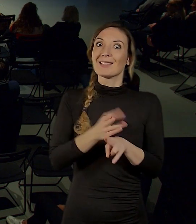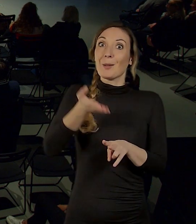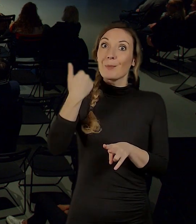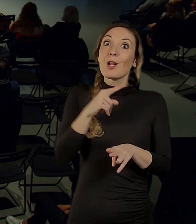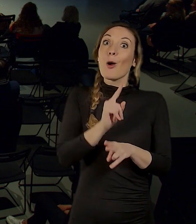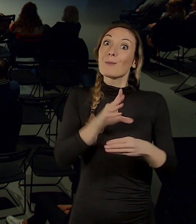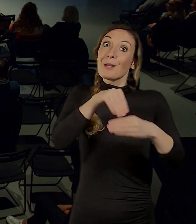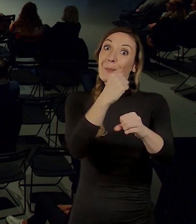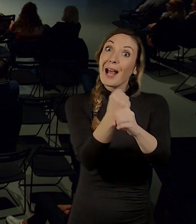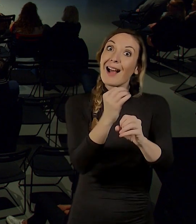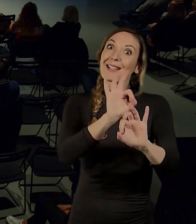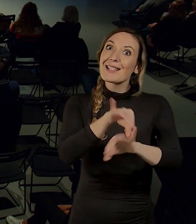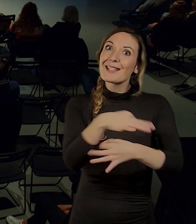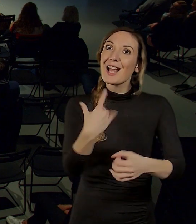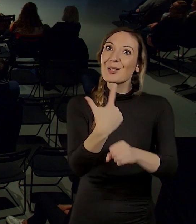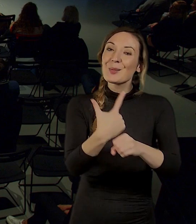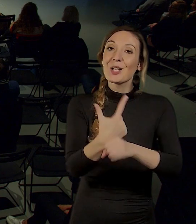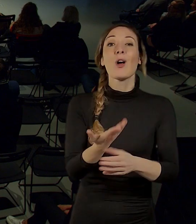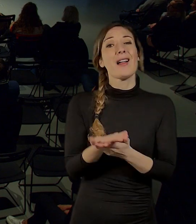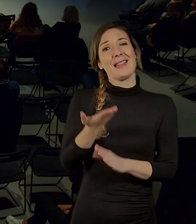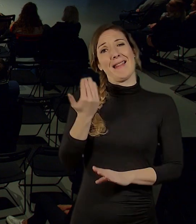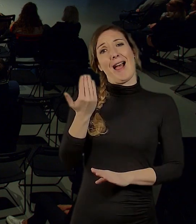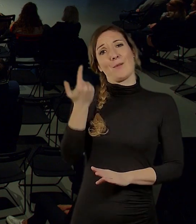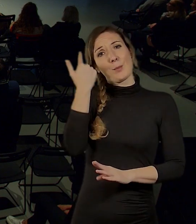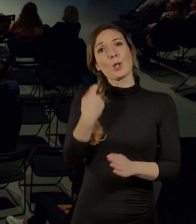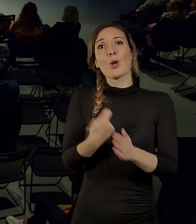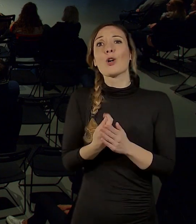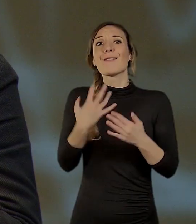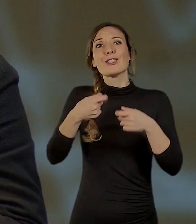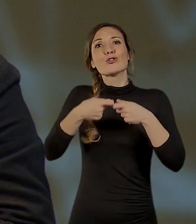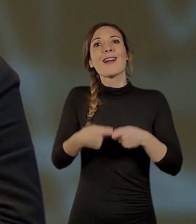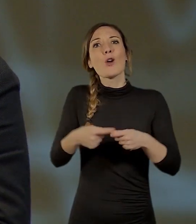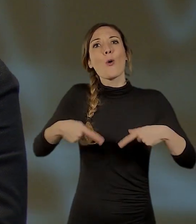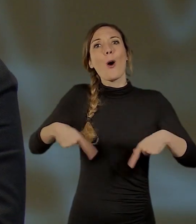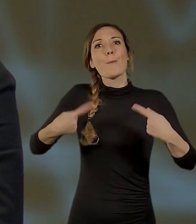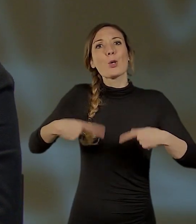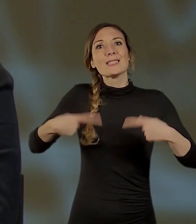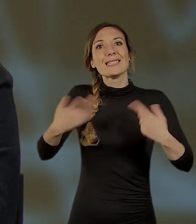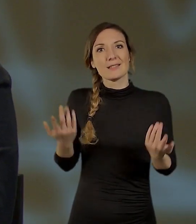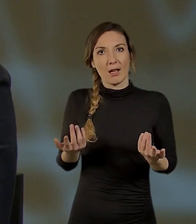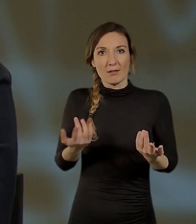that, I think, is important also for the reason of participation. I also remember the project that was there before.